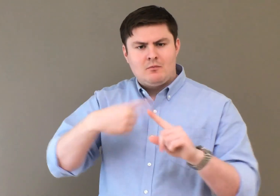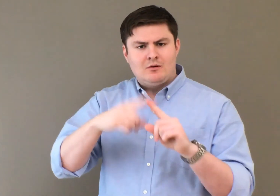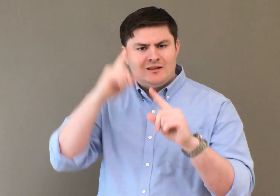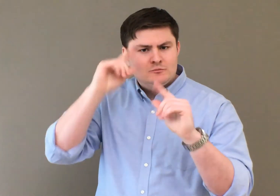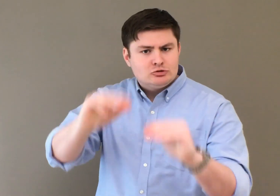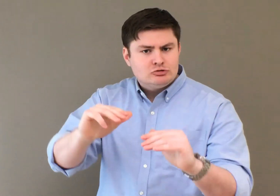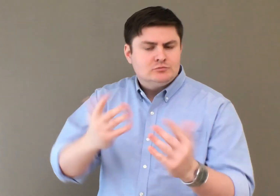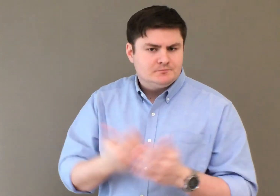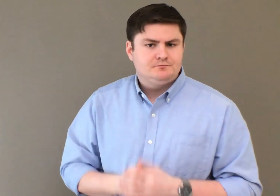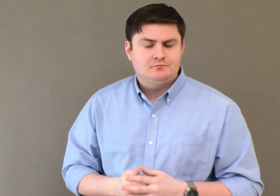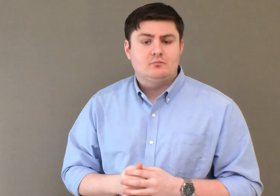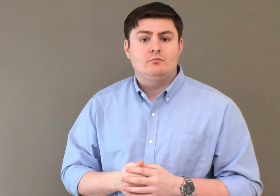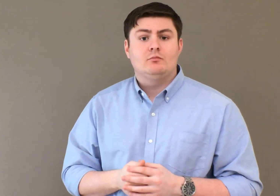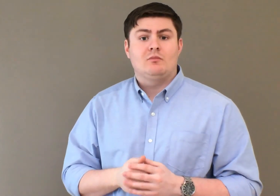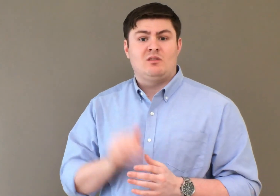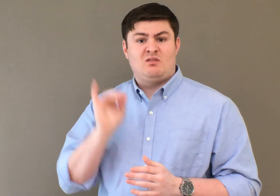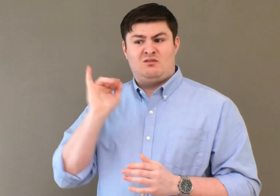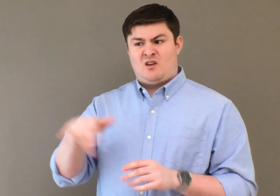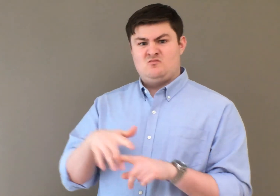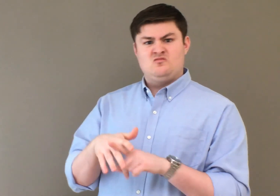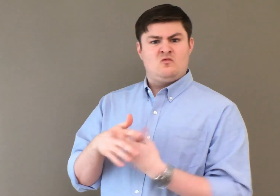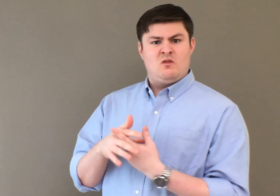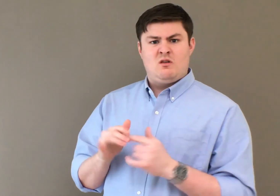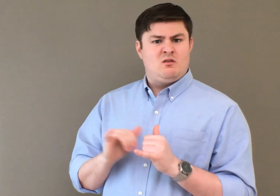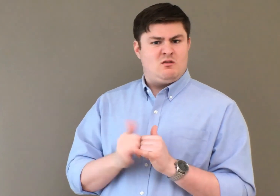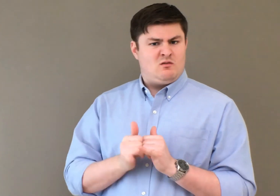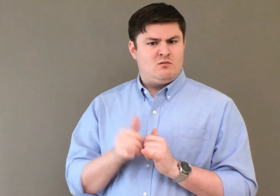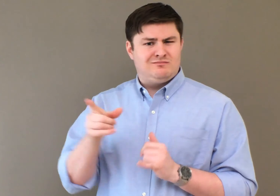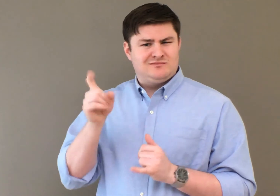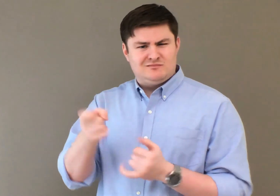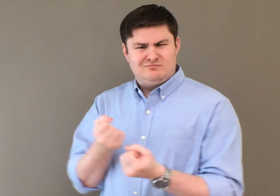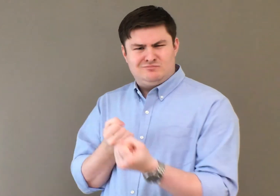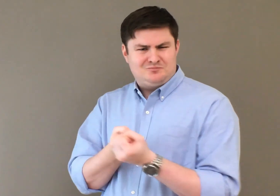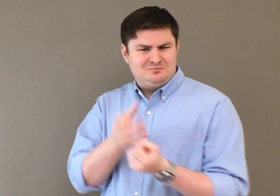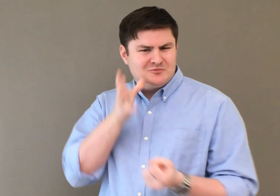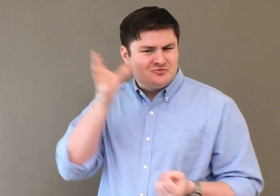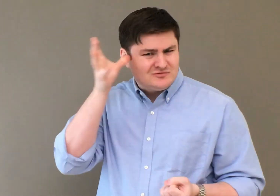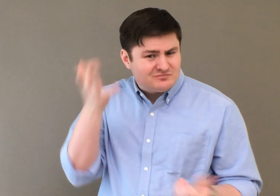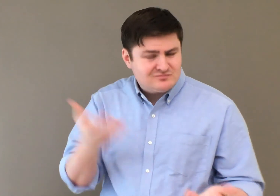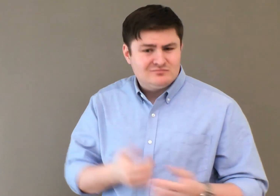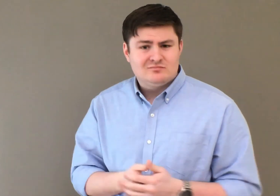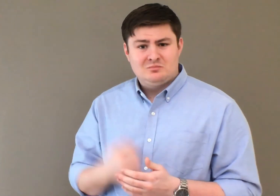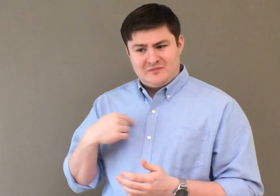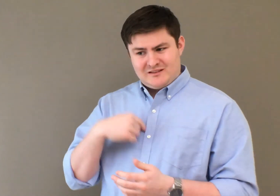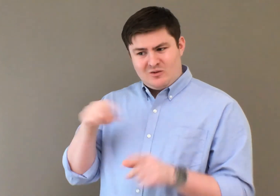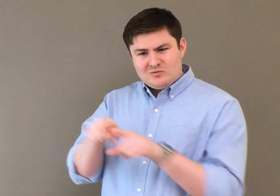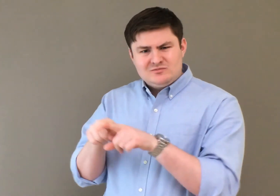they can have clear expectations. We can start by supporting parents, but also by supporting